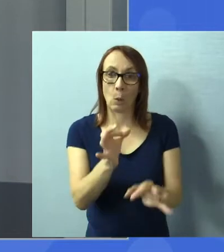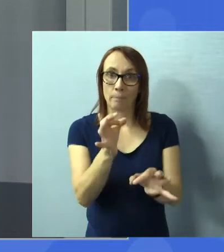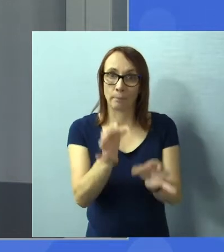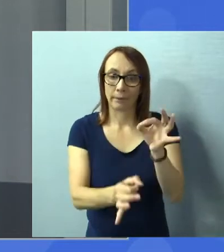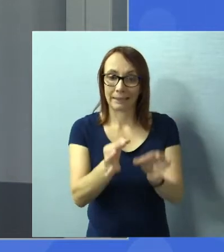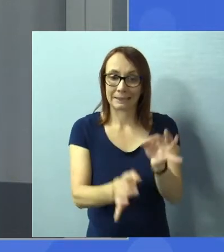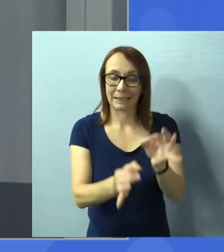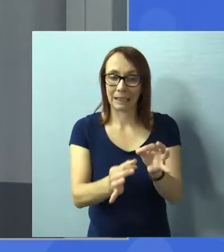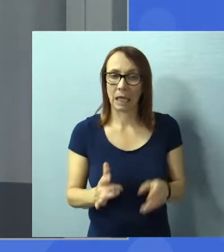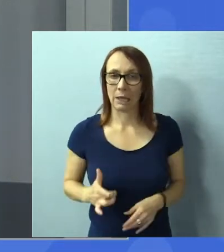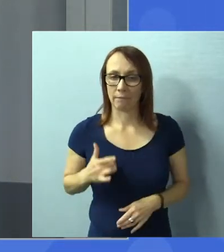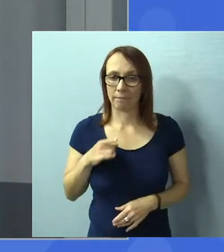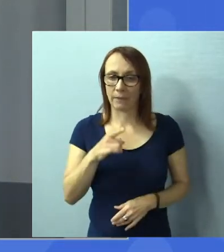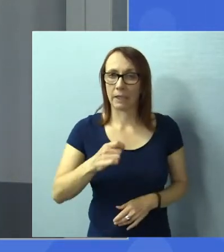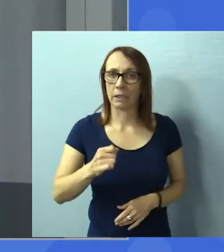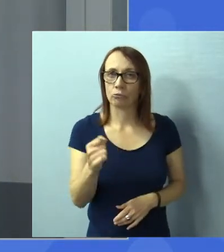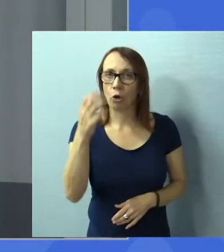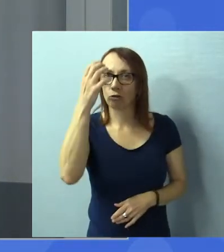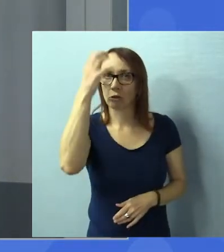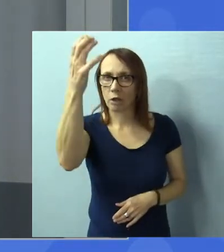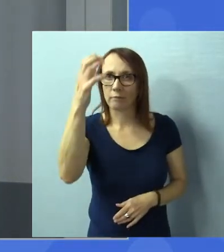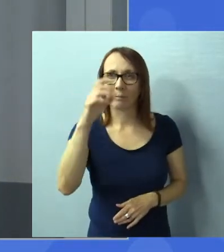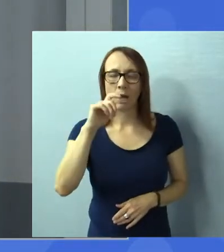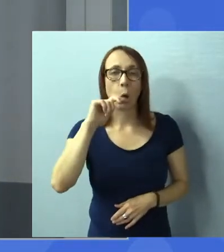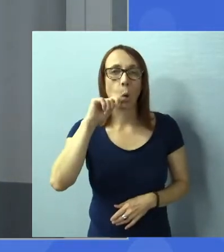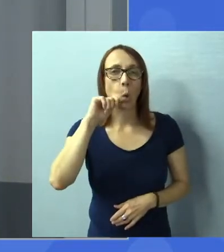seems lately that the Scottish government will place that rejection and